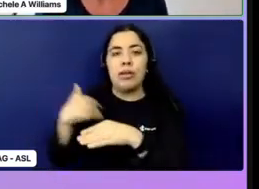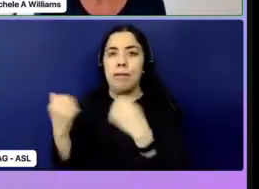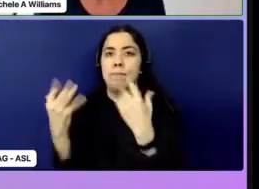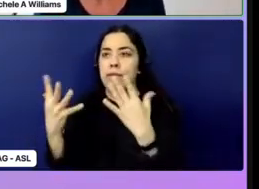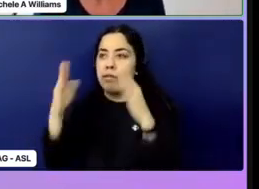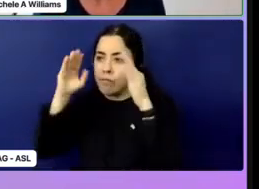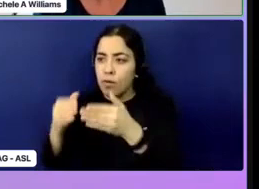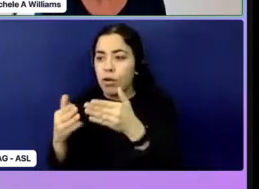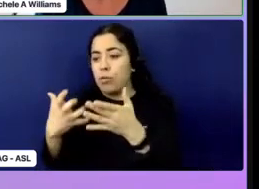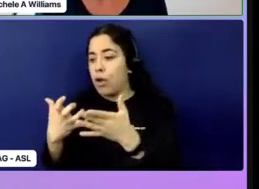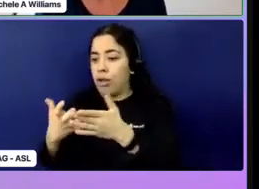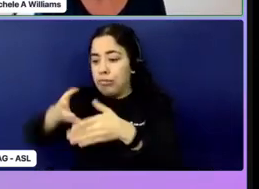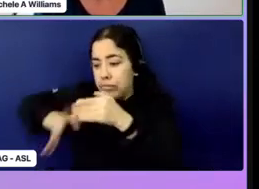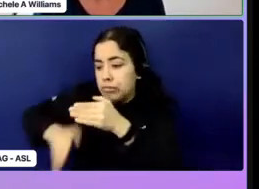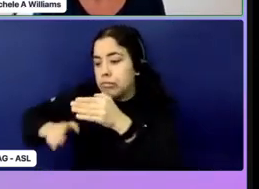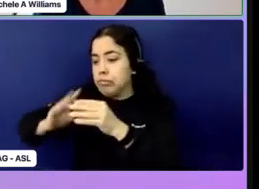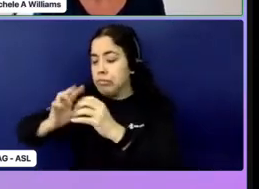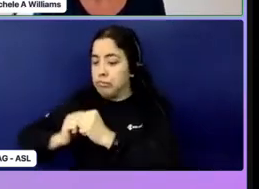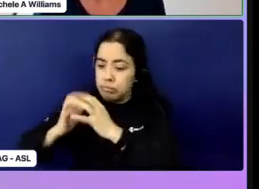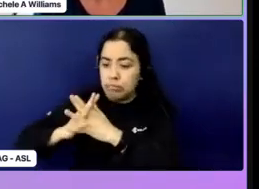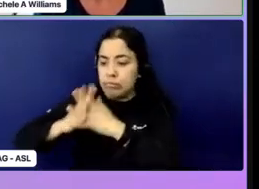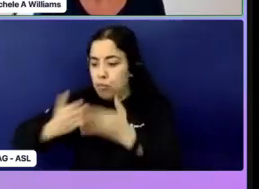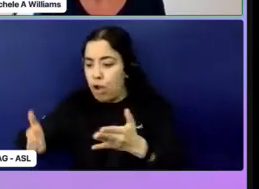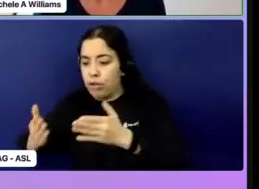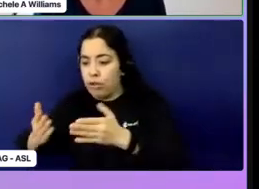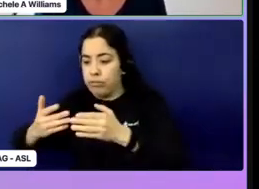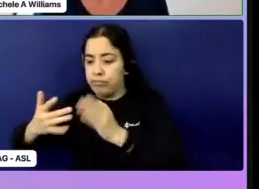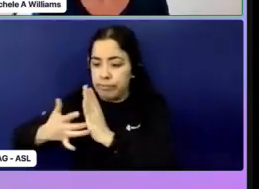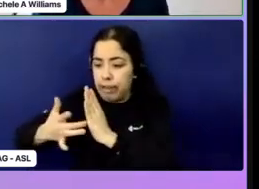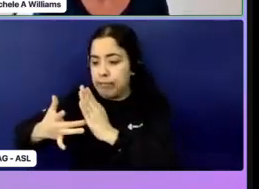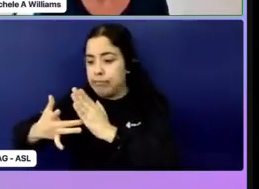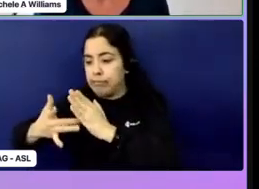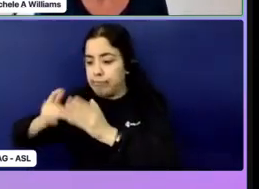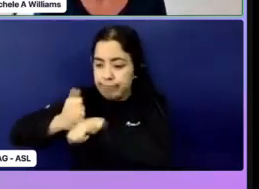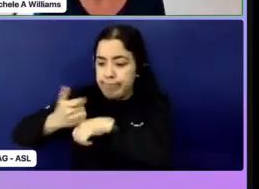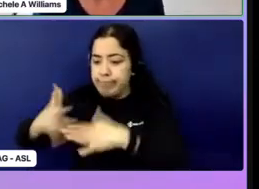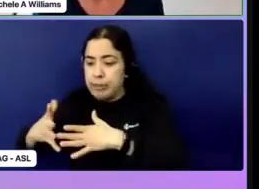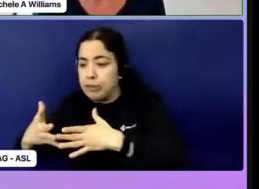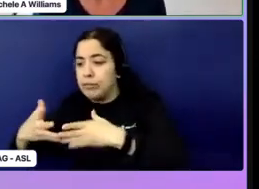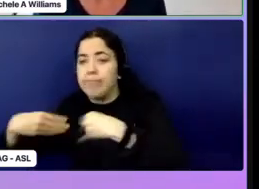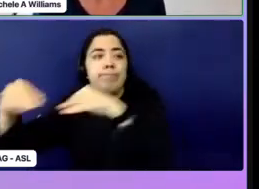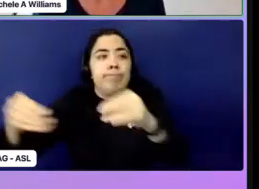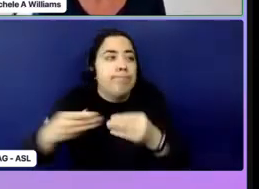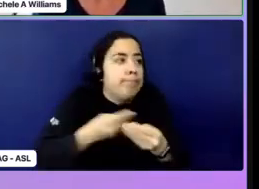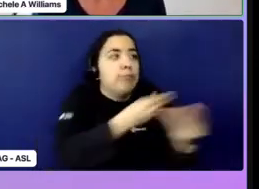can be iterative, so I recognize for instance an industry, there's a lot of focus on getting the product